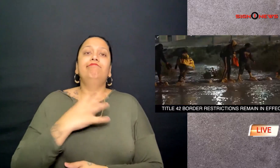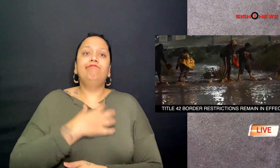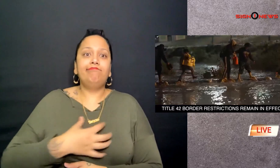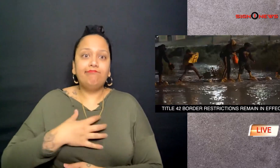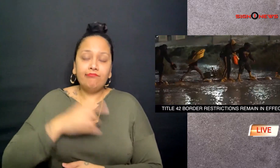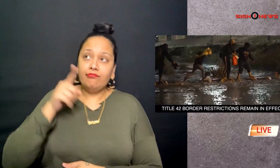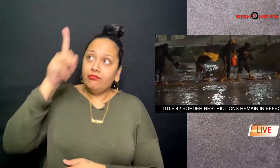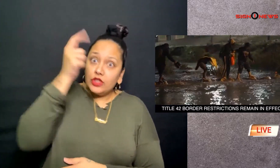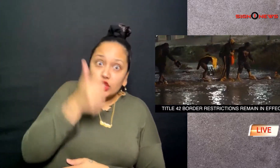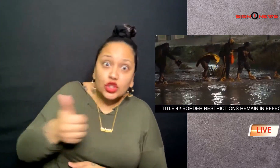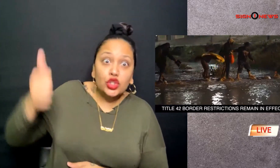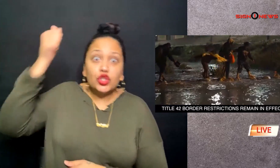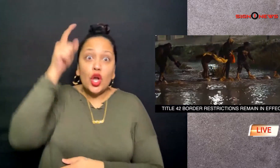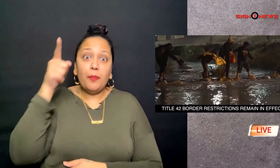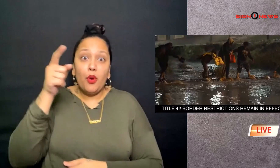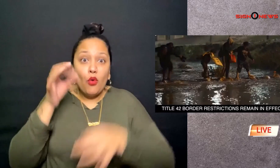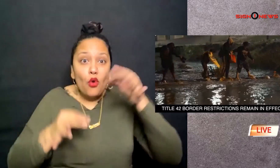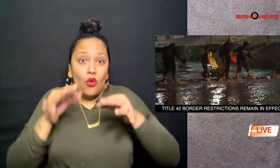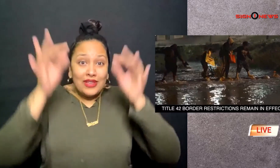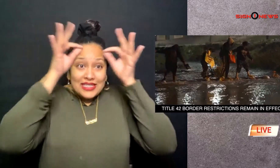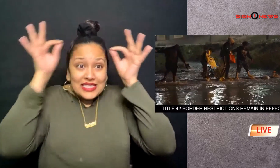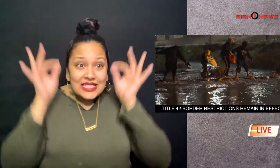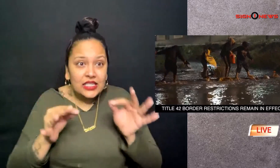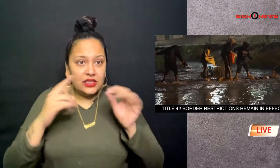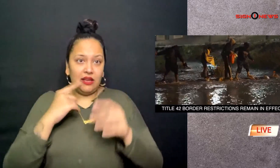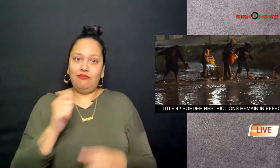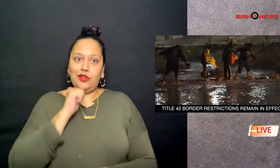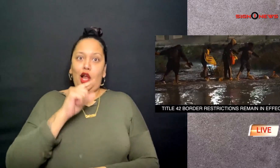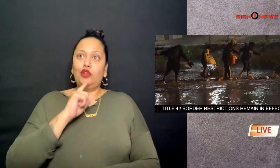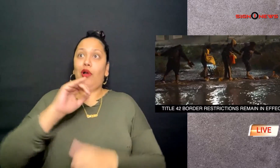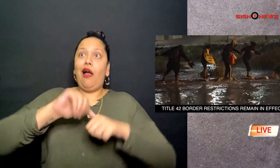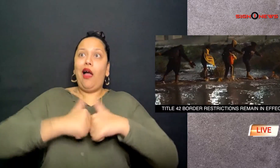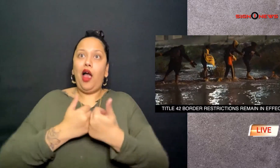many of the migrants who learned of the Supreme Court decision say they aren't sure how it's